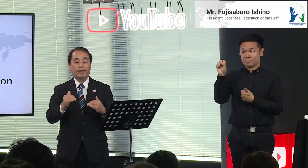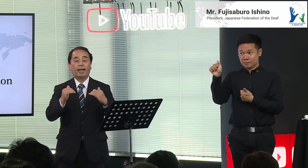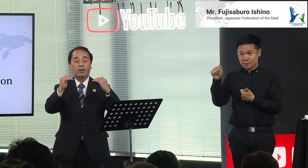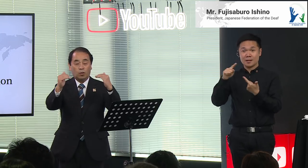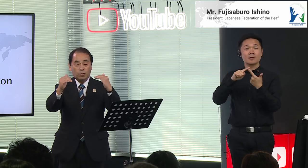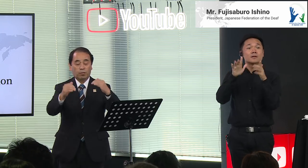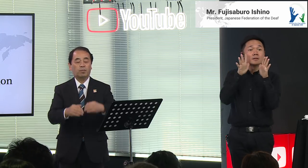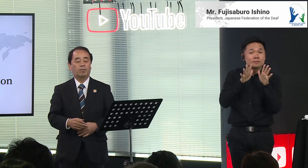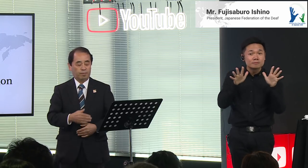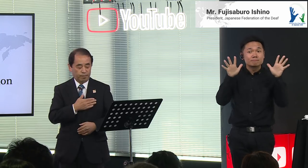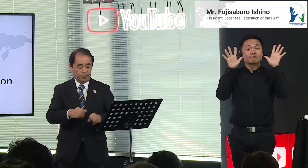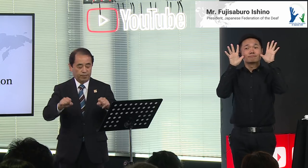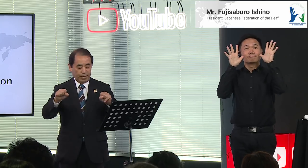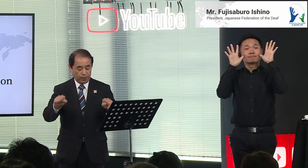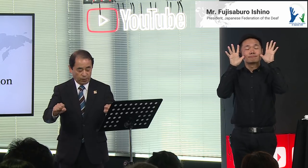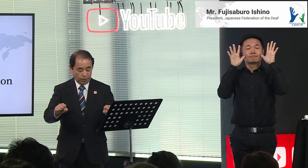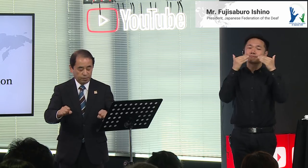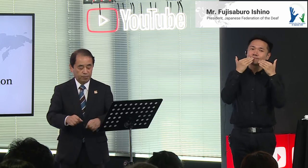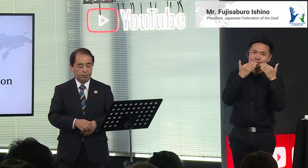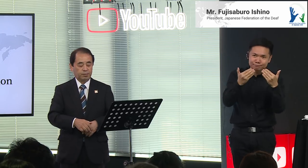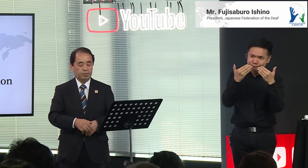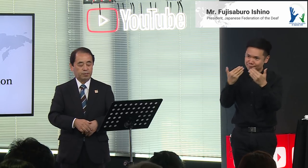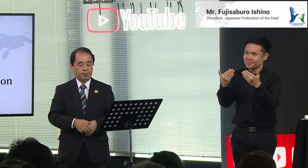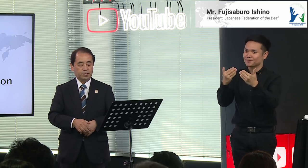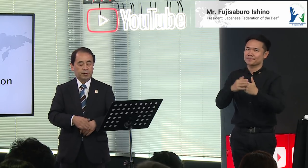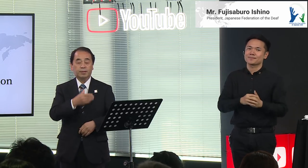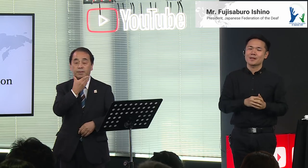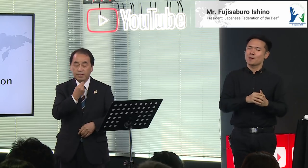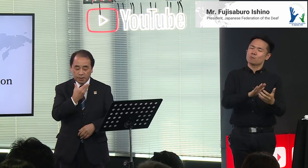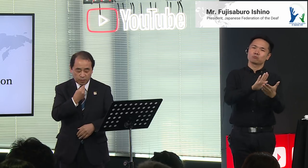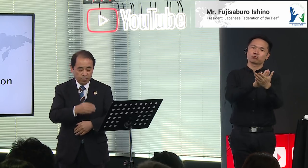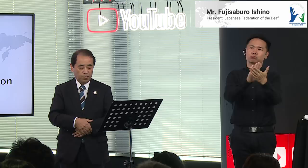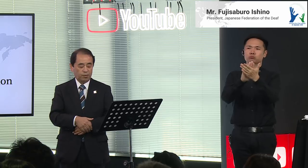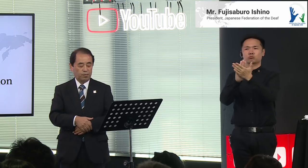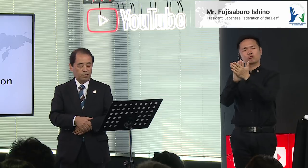Before closing, we would like to express our sincere best wishes to